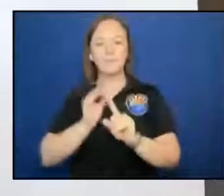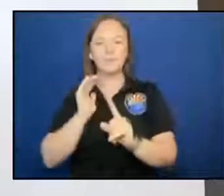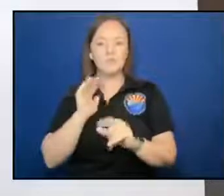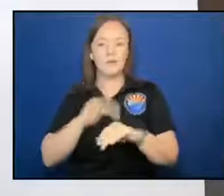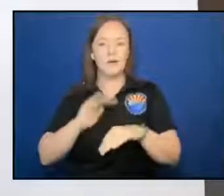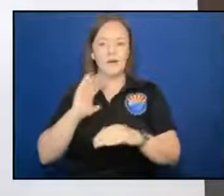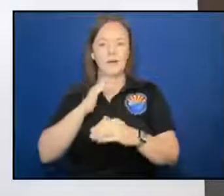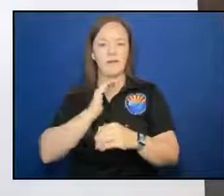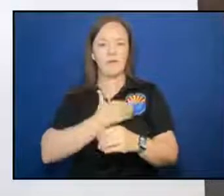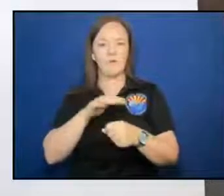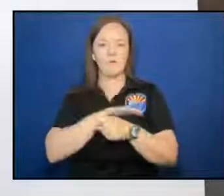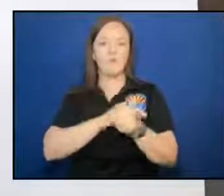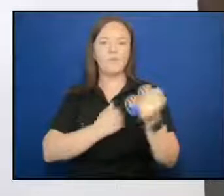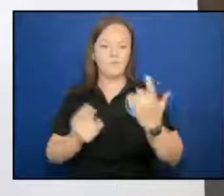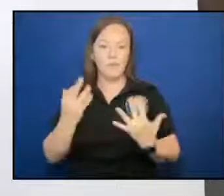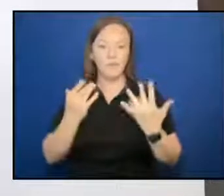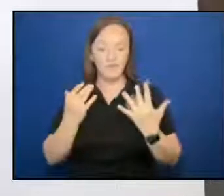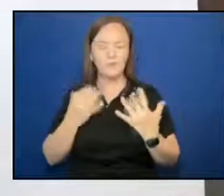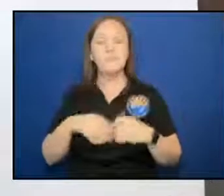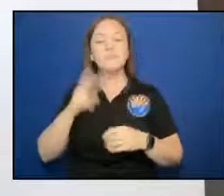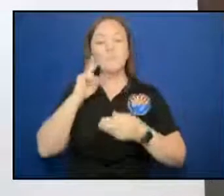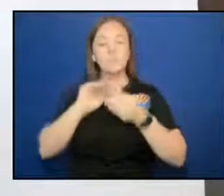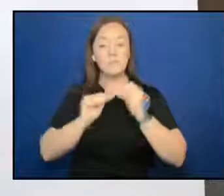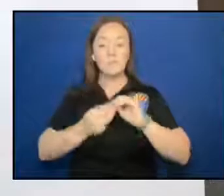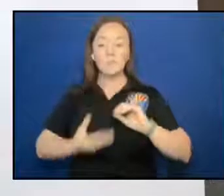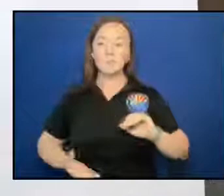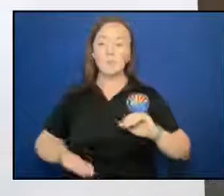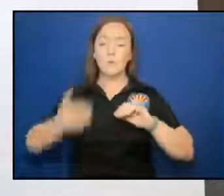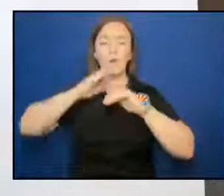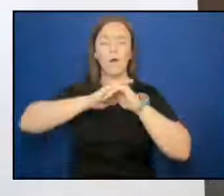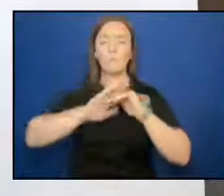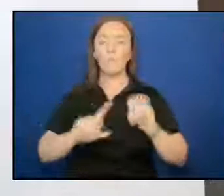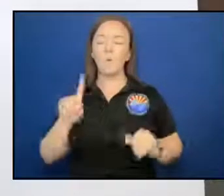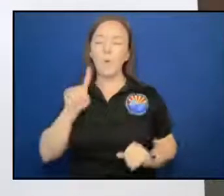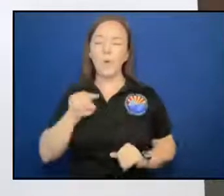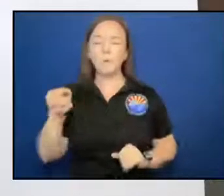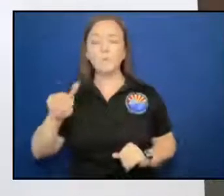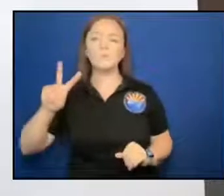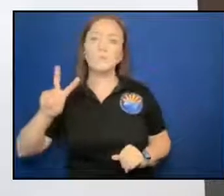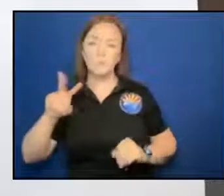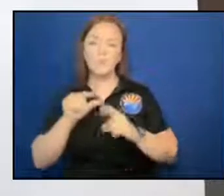THANKS. THANK YOU SO MUCH MARCUS AND WE APPRECIATE THAT, AND